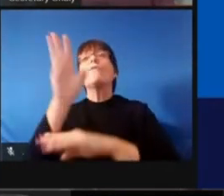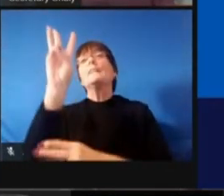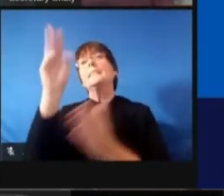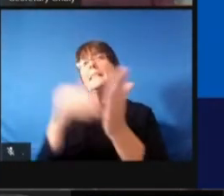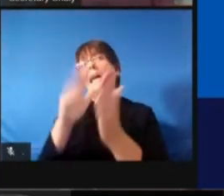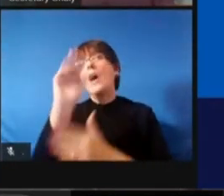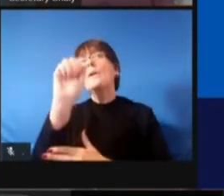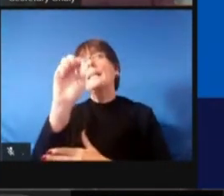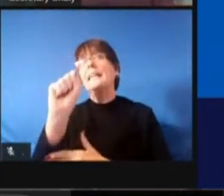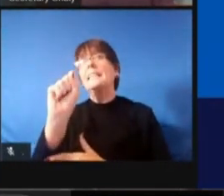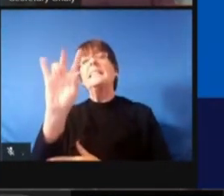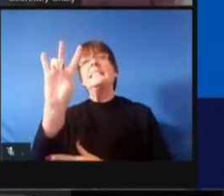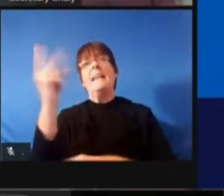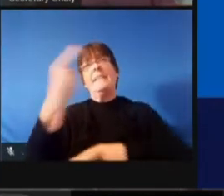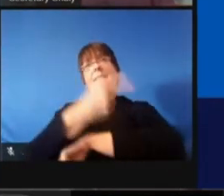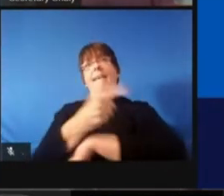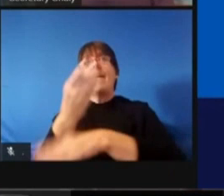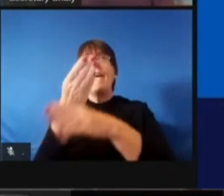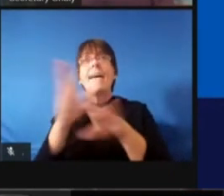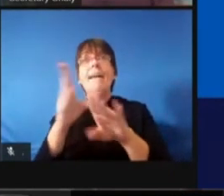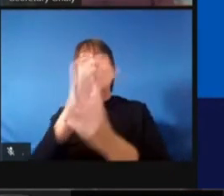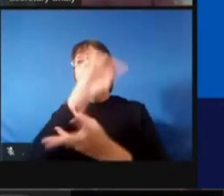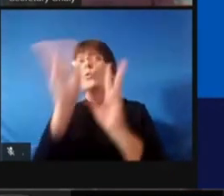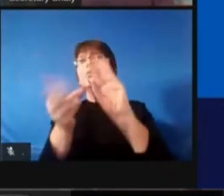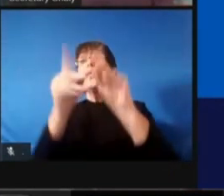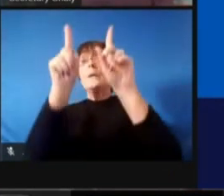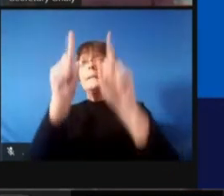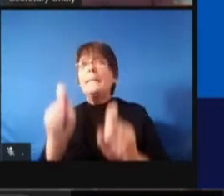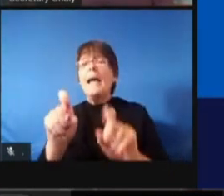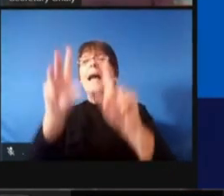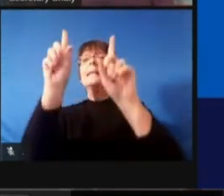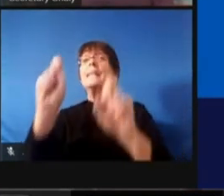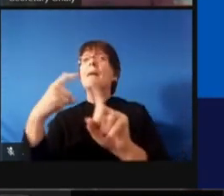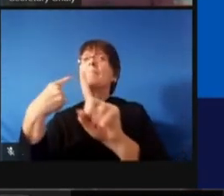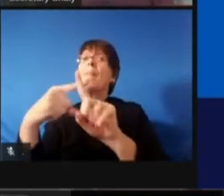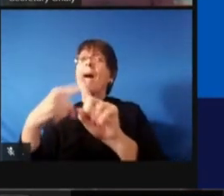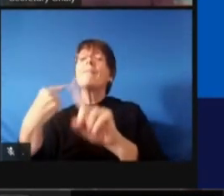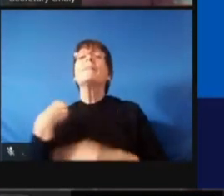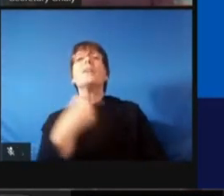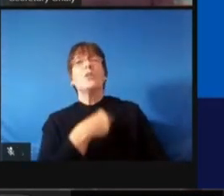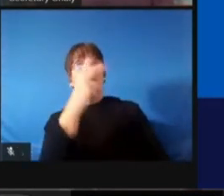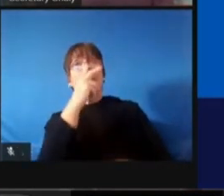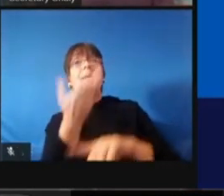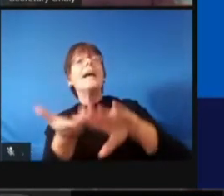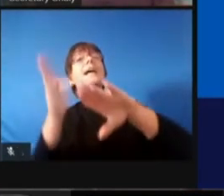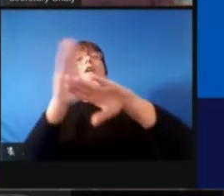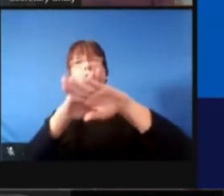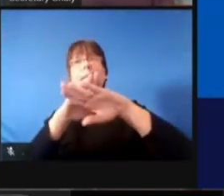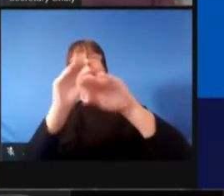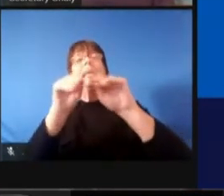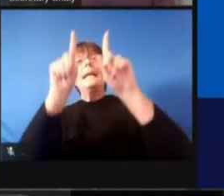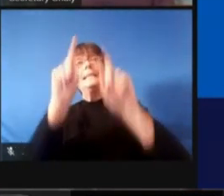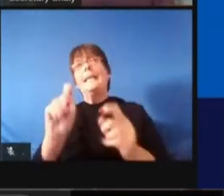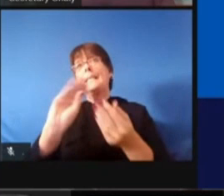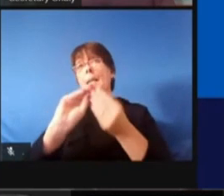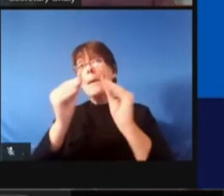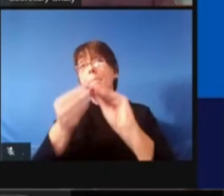STATEWIDE. ALTOGETHER IT IS A SEVEN DAY AVERAGE. OVER 6000 CASES FOR THE SEVEN DAY AVERAGE.